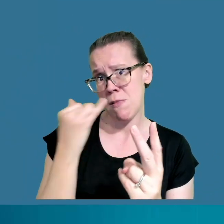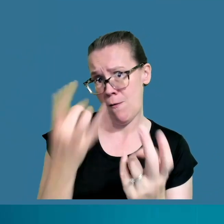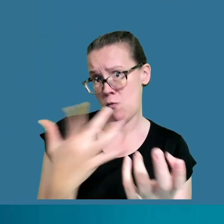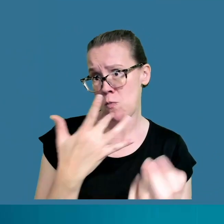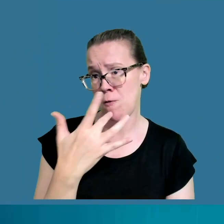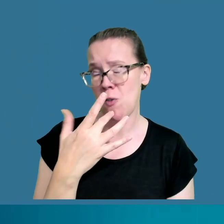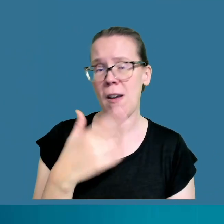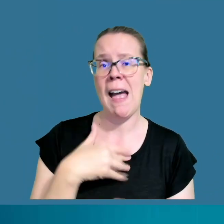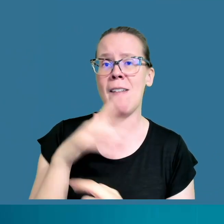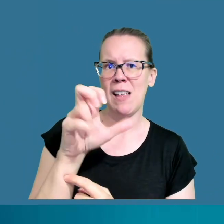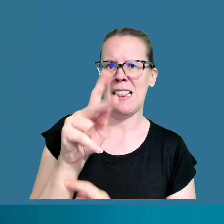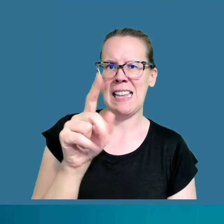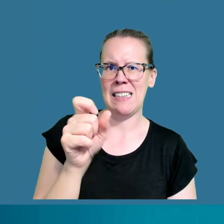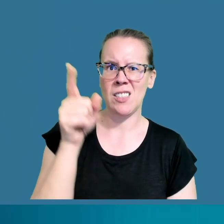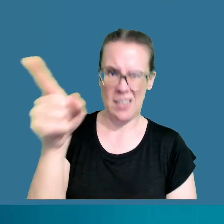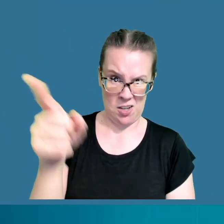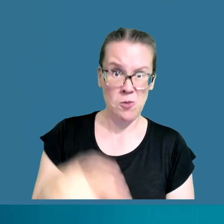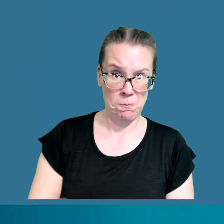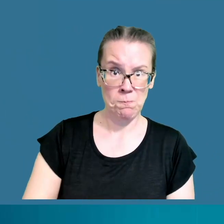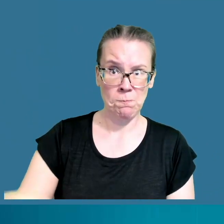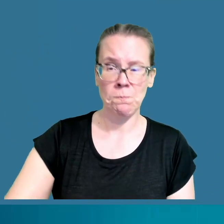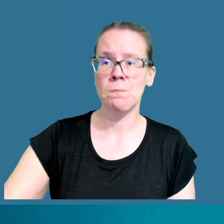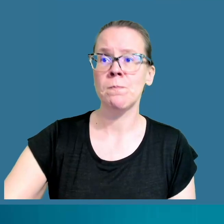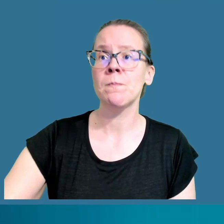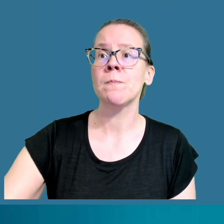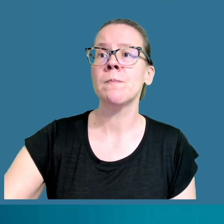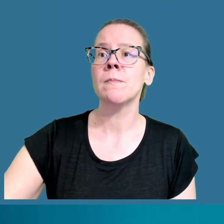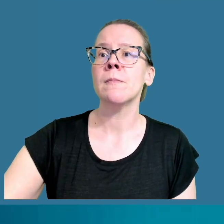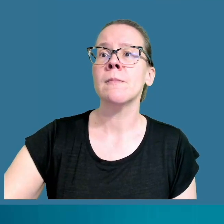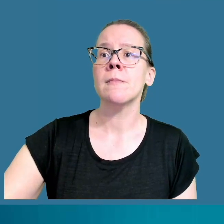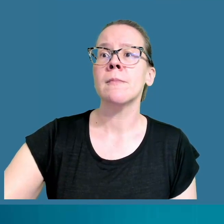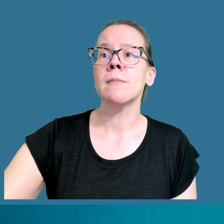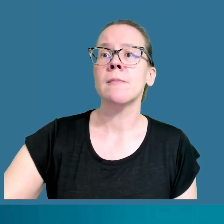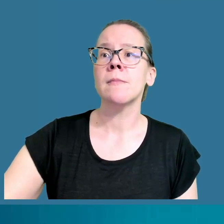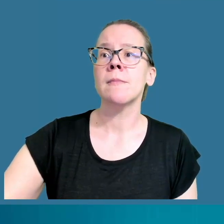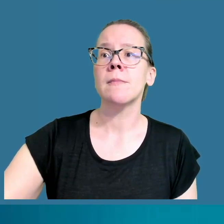know those are two other free options, and I have the links posted here on the website.